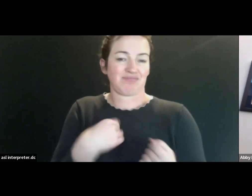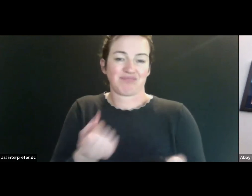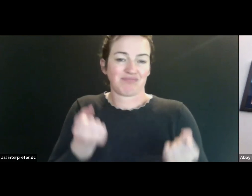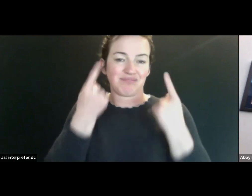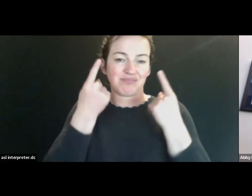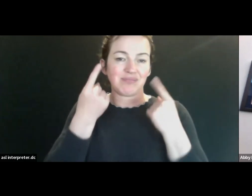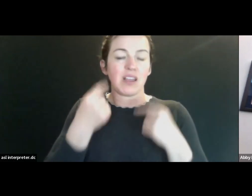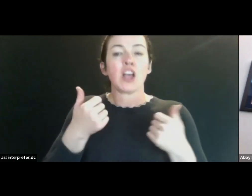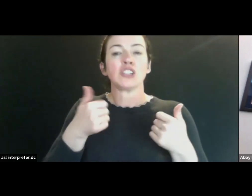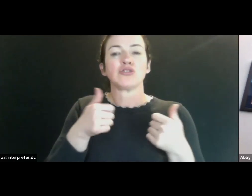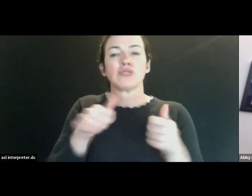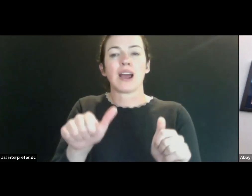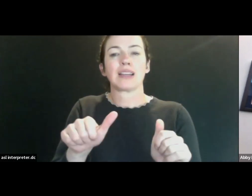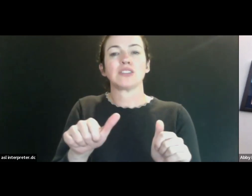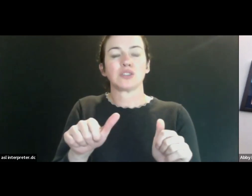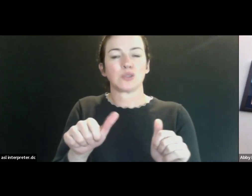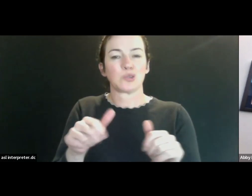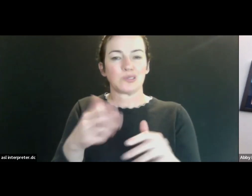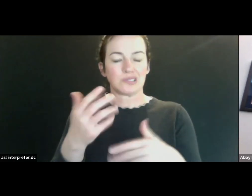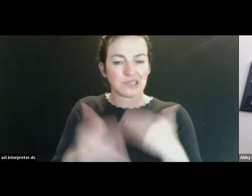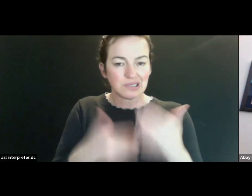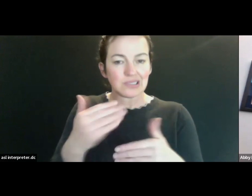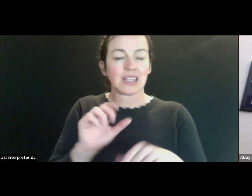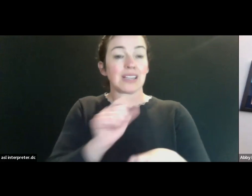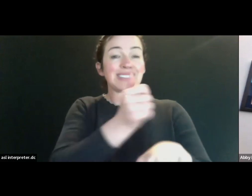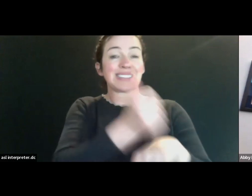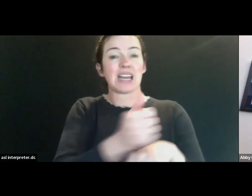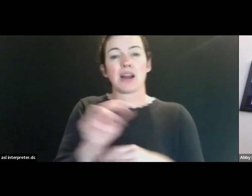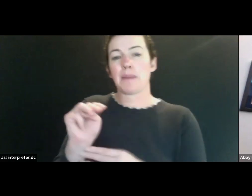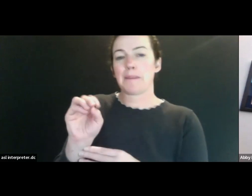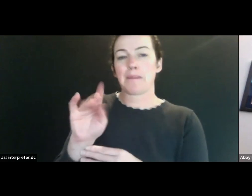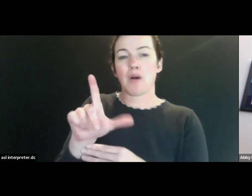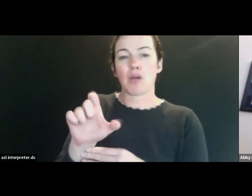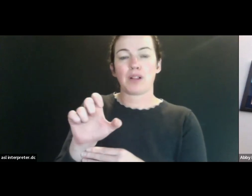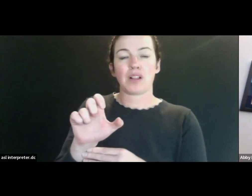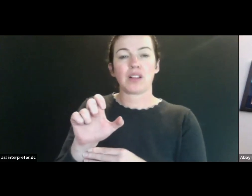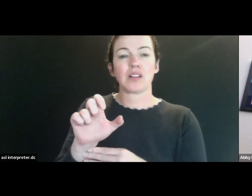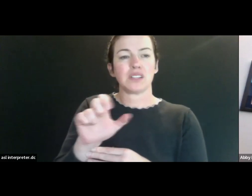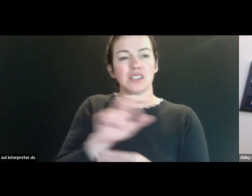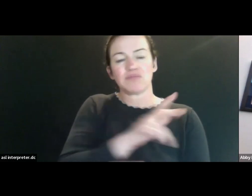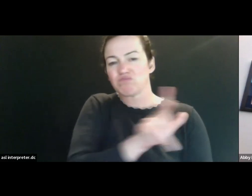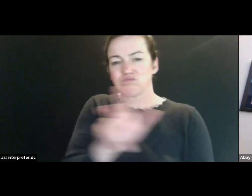that and are trying to do things. We set up mobile units that will go into the community